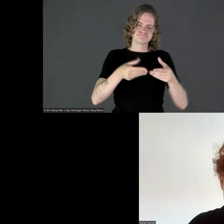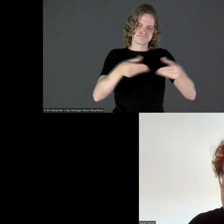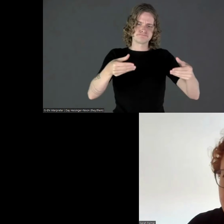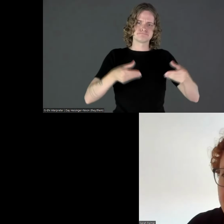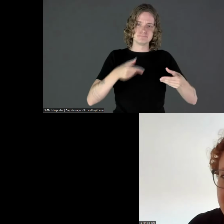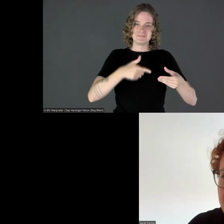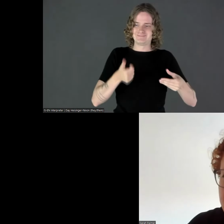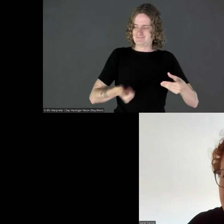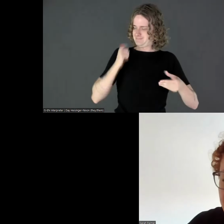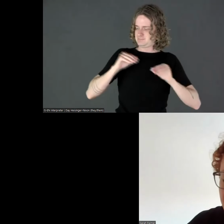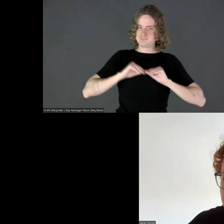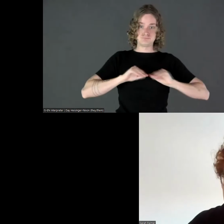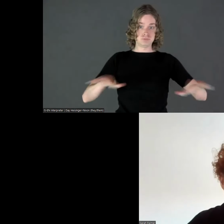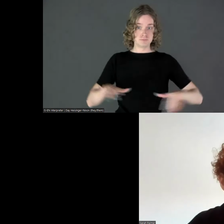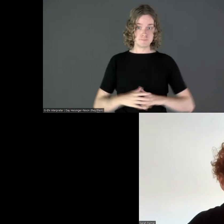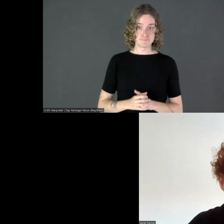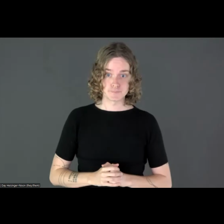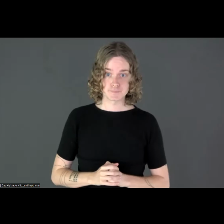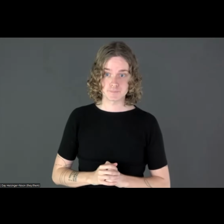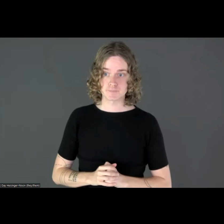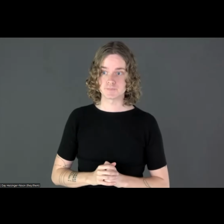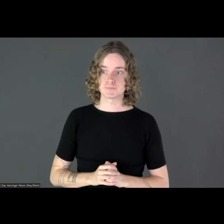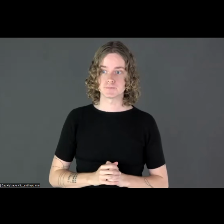the floor is yours. >> SARAH PALMER: Thanks, Christian. And thank you